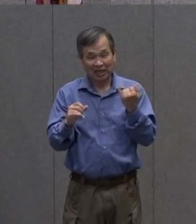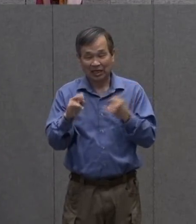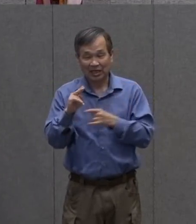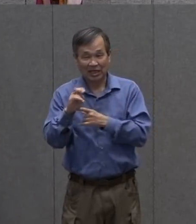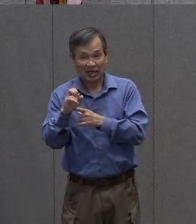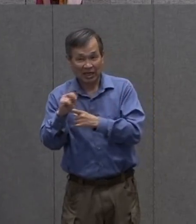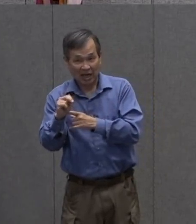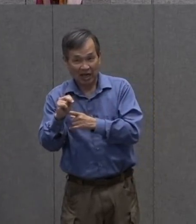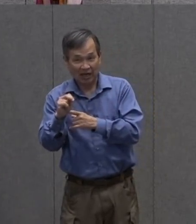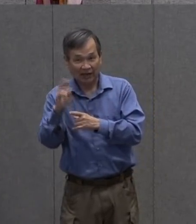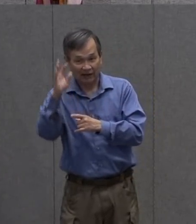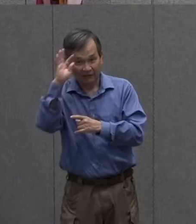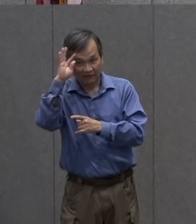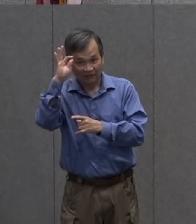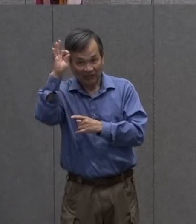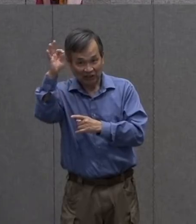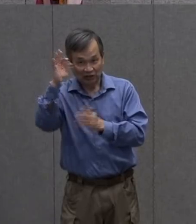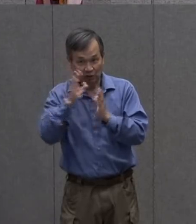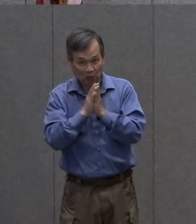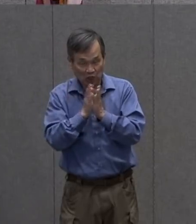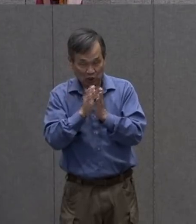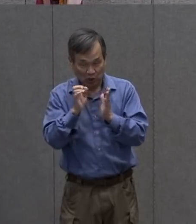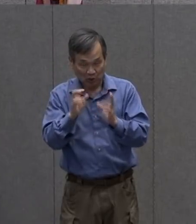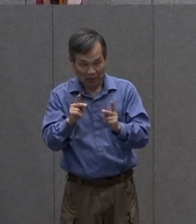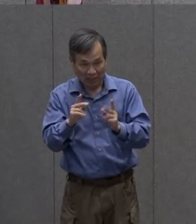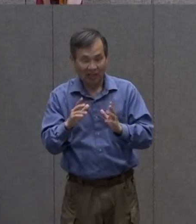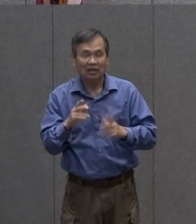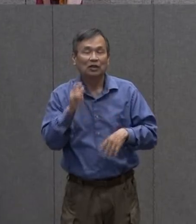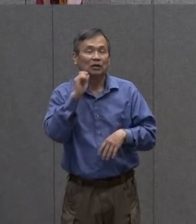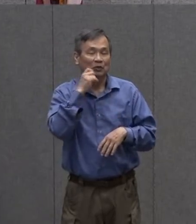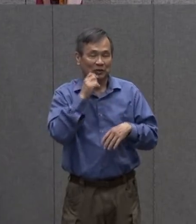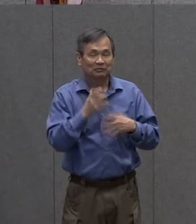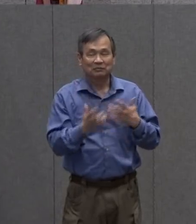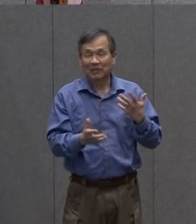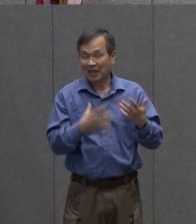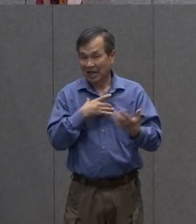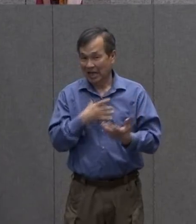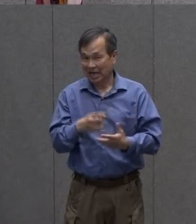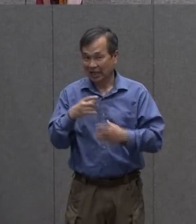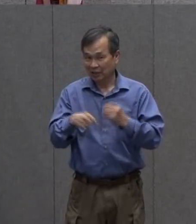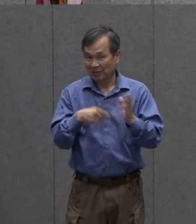that we're going to read and share with you. But the cool thing that I like about this book is